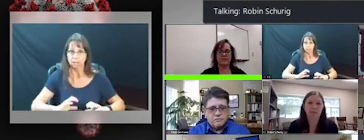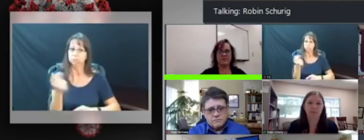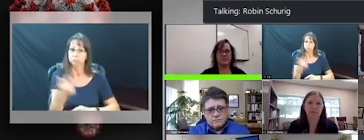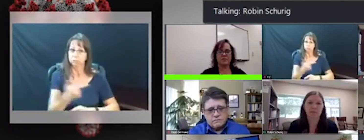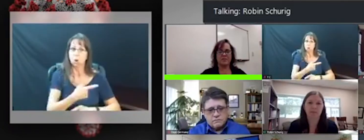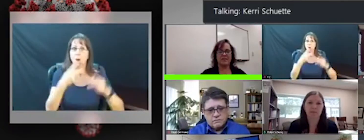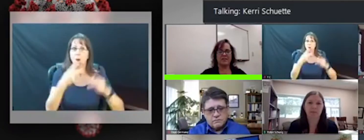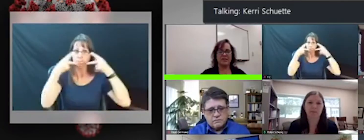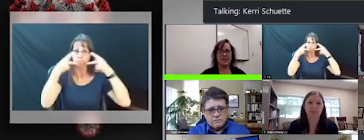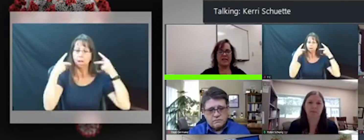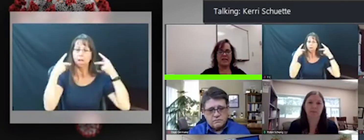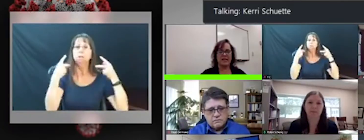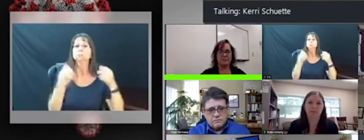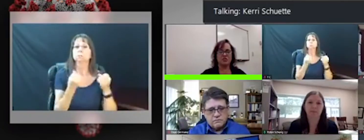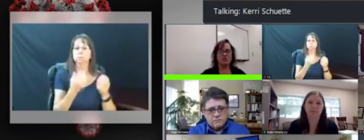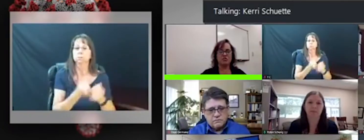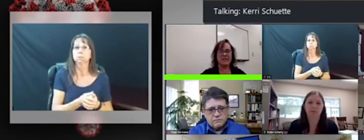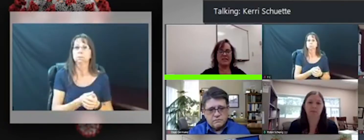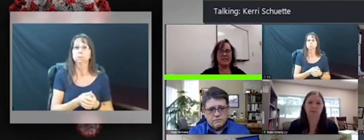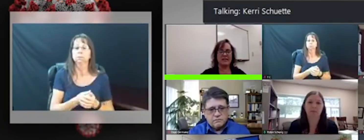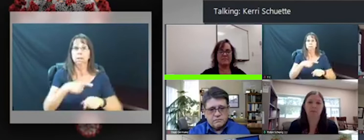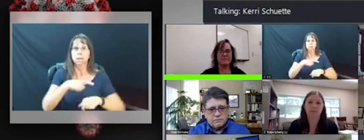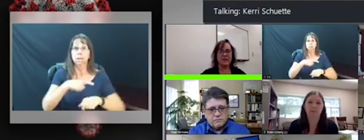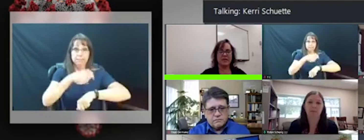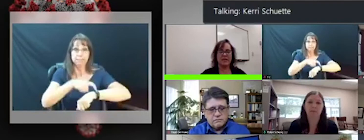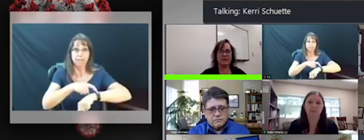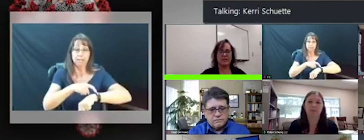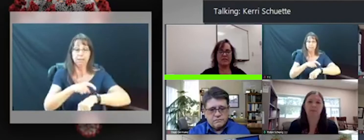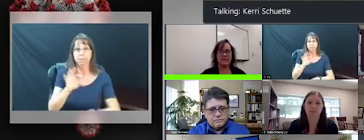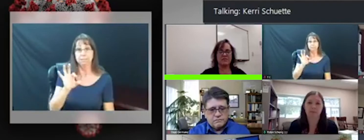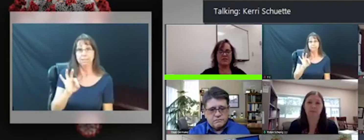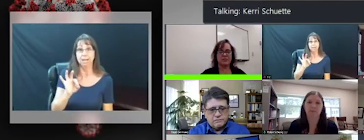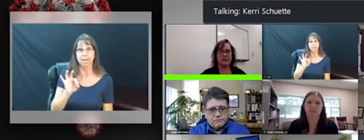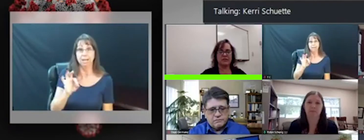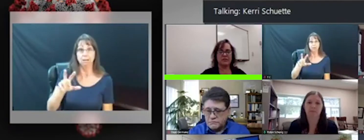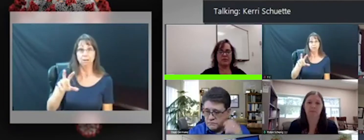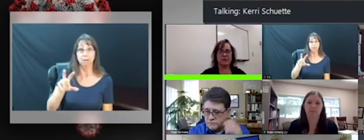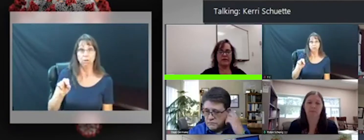And that is from 9:30 AM to 2:00 PM at 2650 Breslauer.